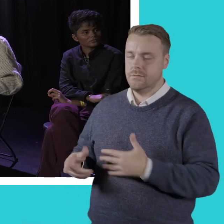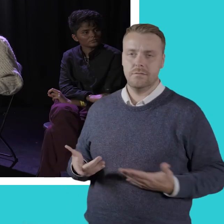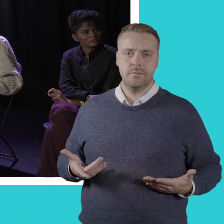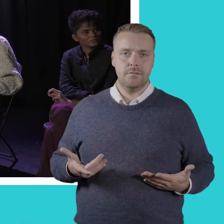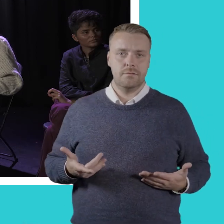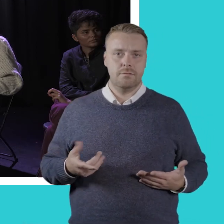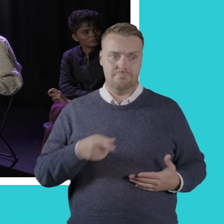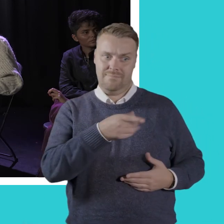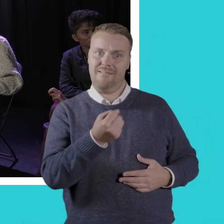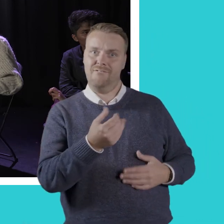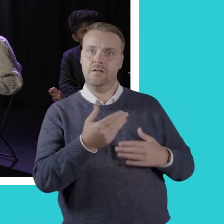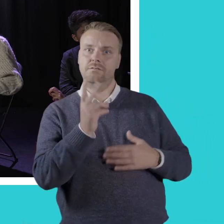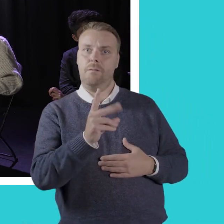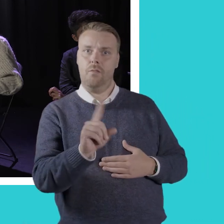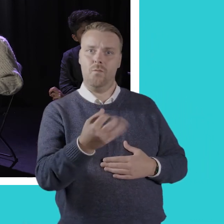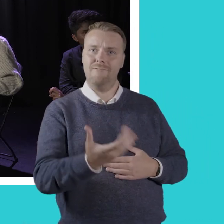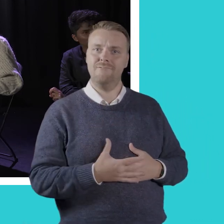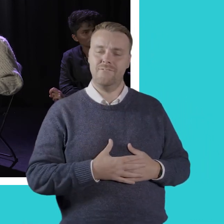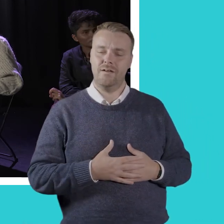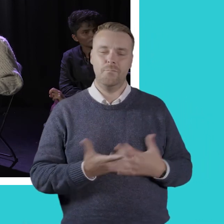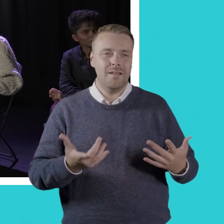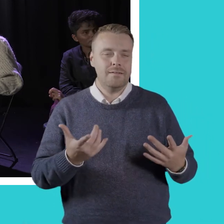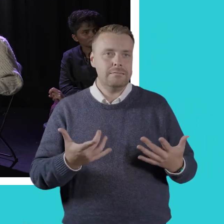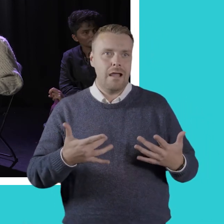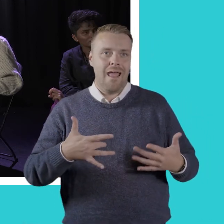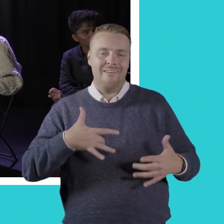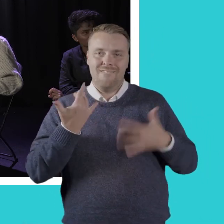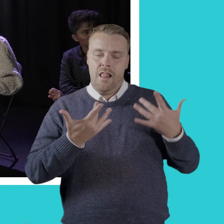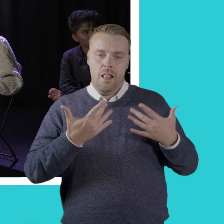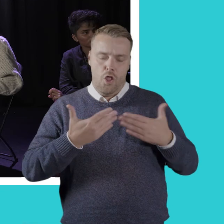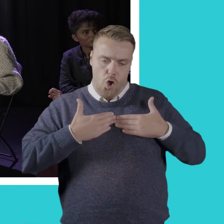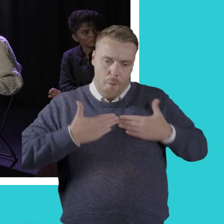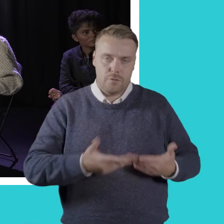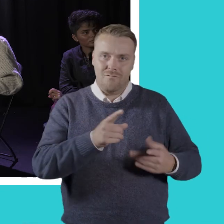And I just so like a lot of the time I feel like it's compassion for those communities